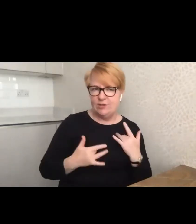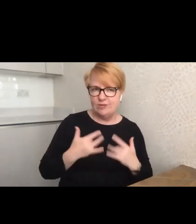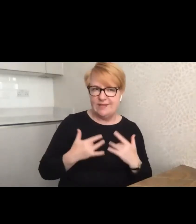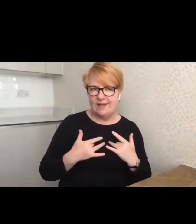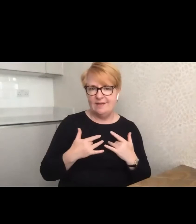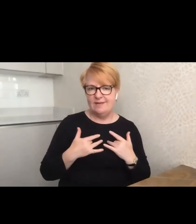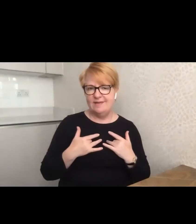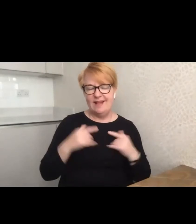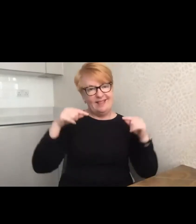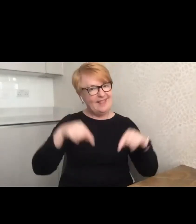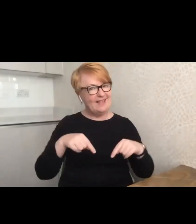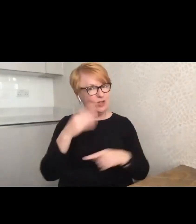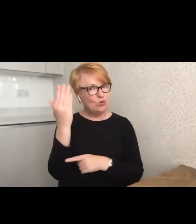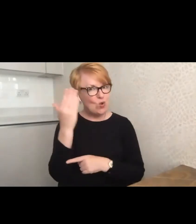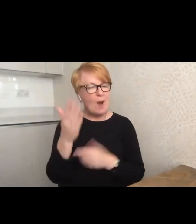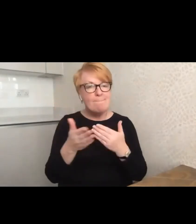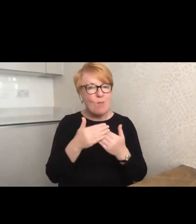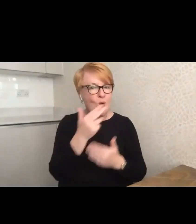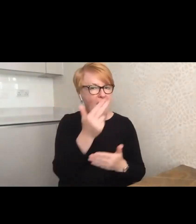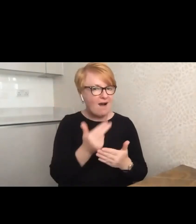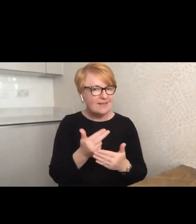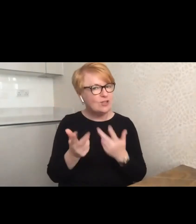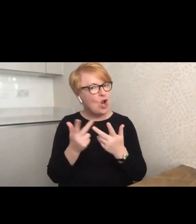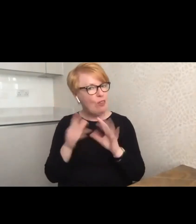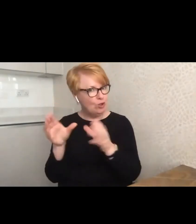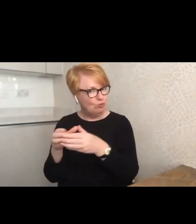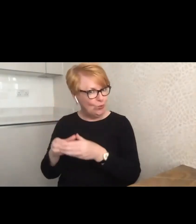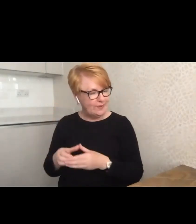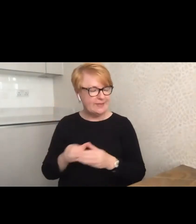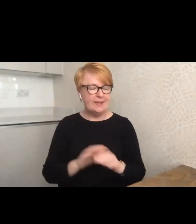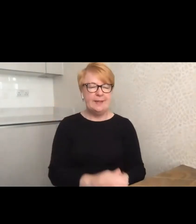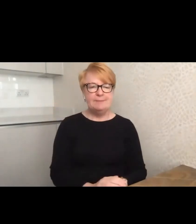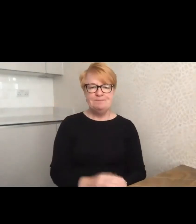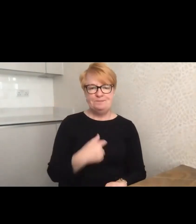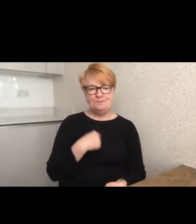to this talk than any other group of people. And I'm kind of wondering why you think that is?